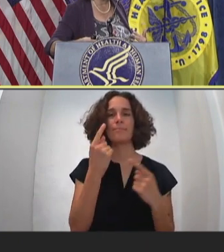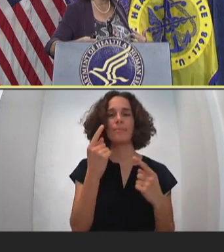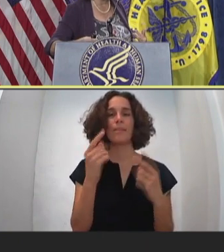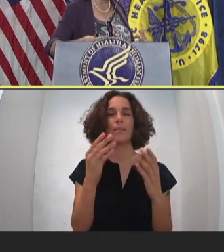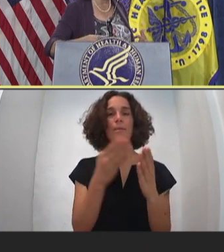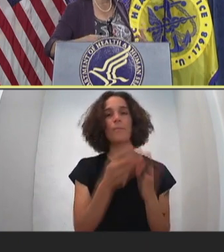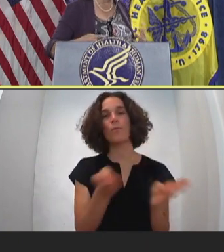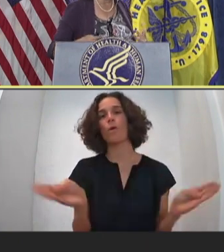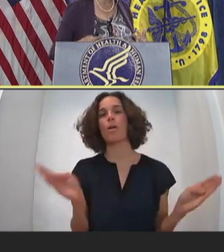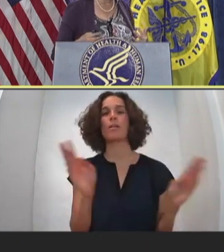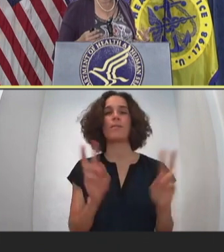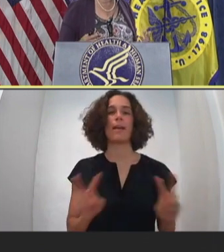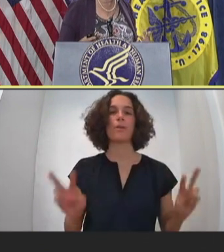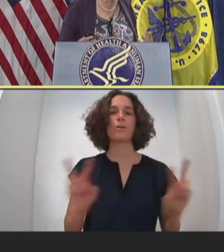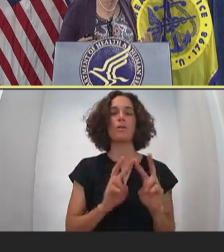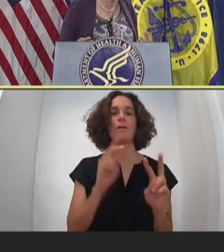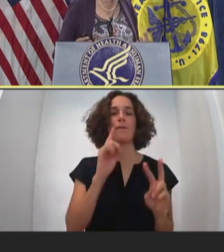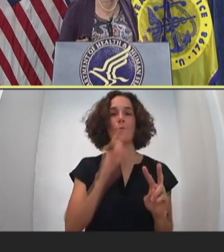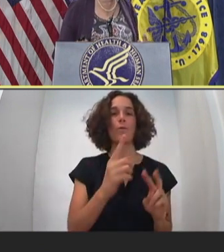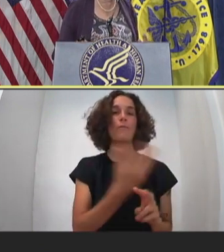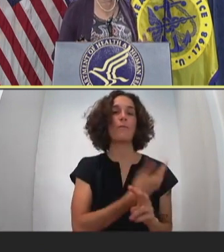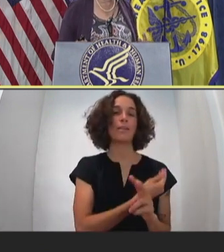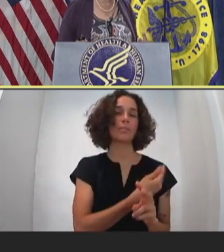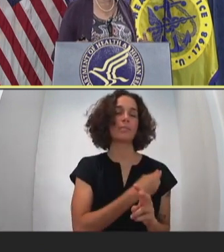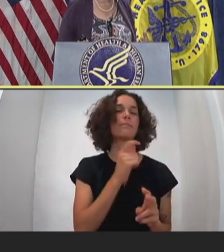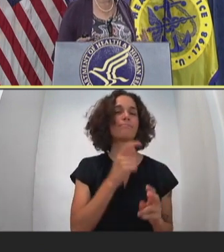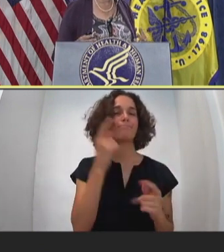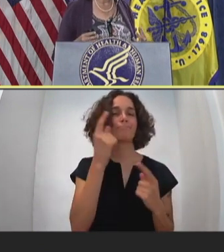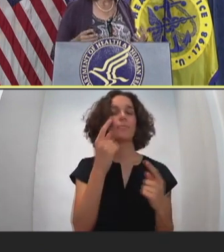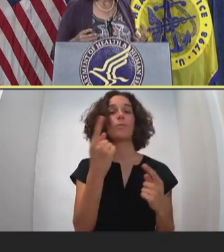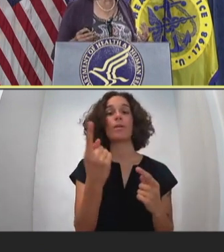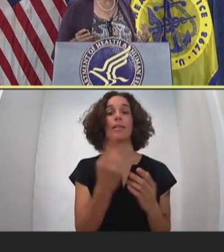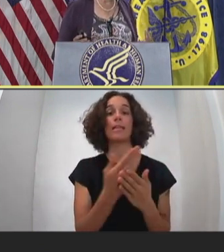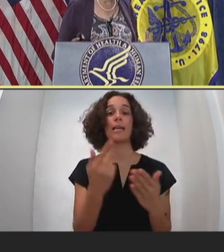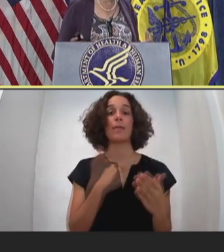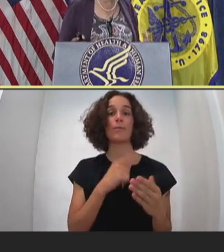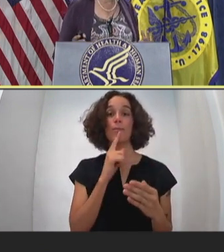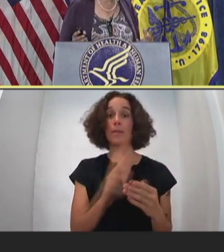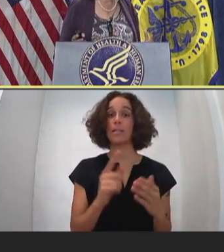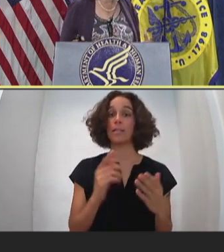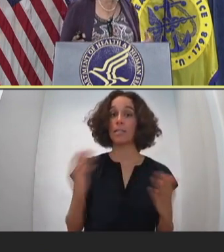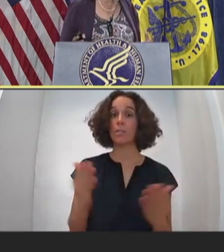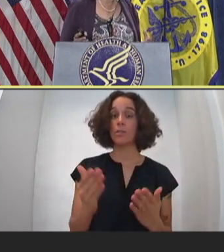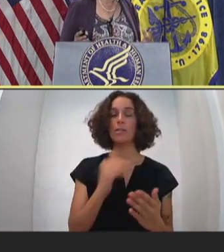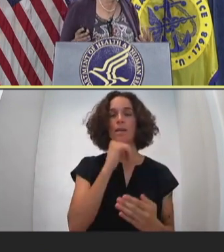And this is the one thing that I would really encourage is that it's not about cost benefit